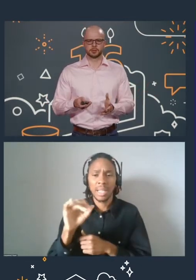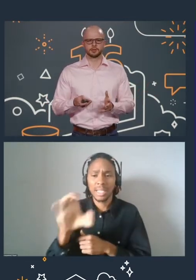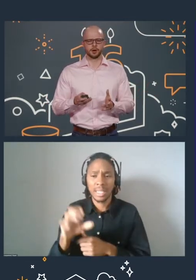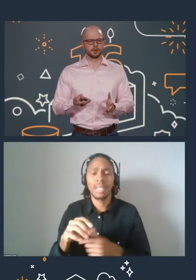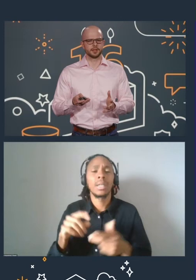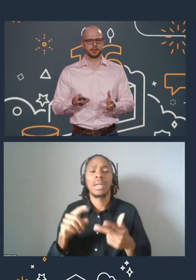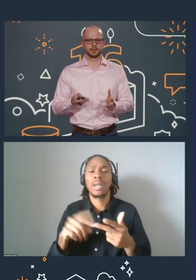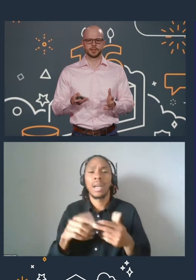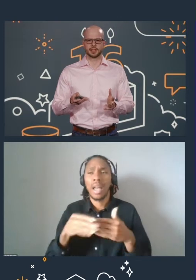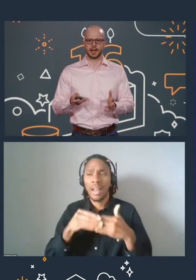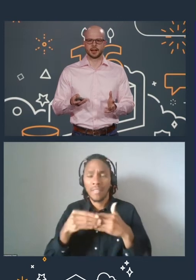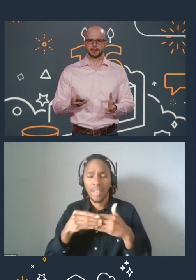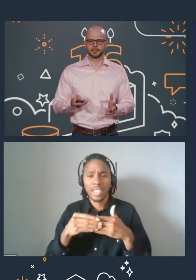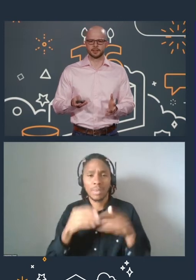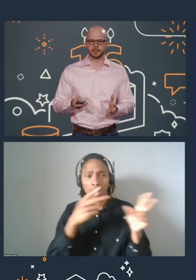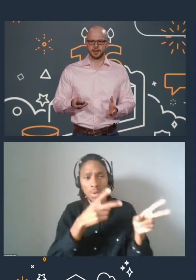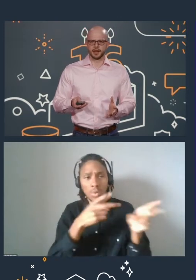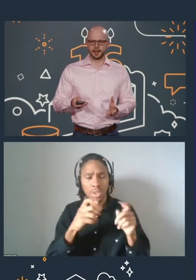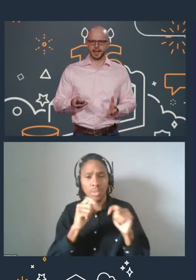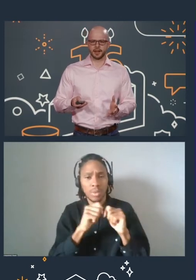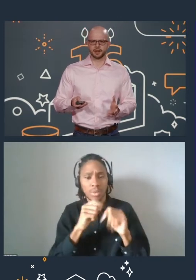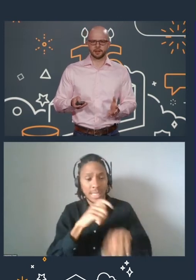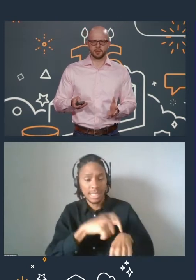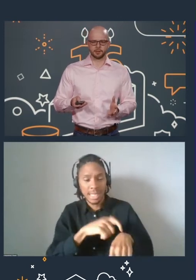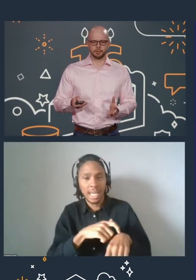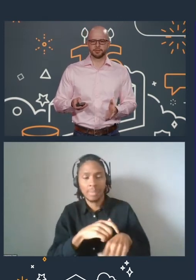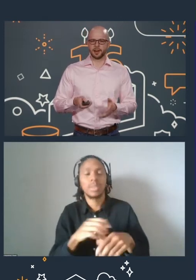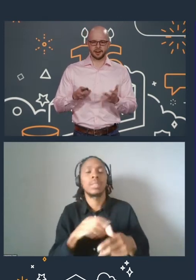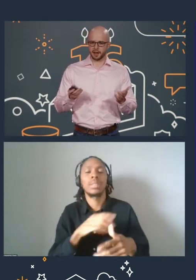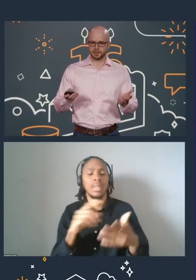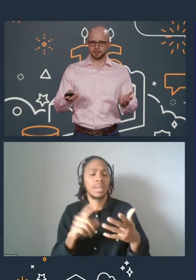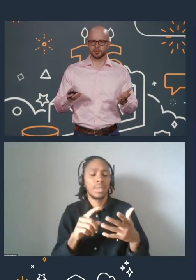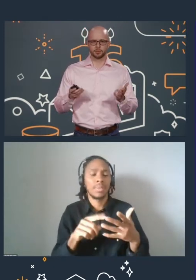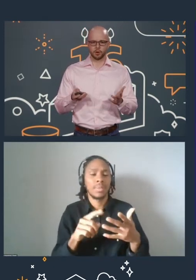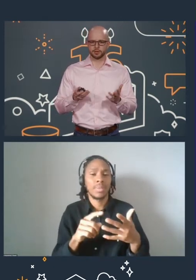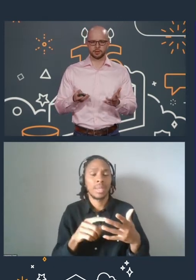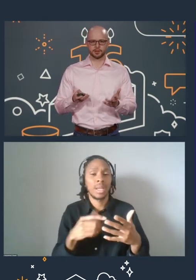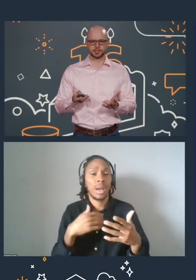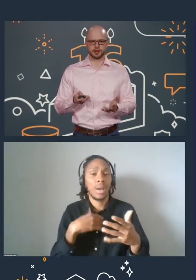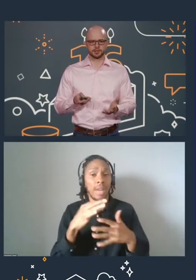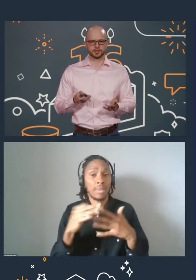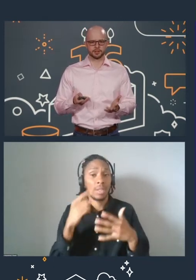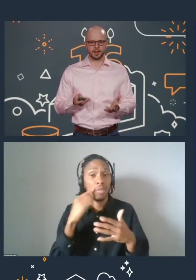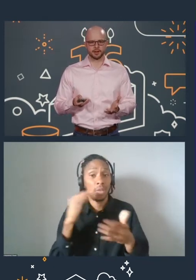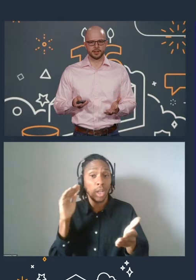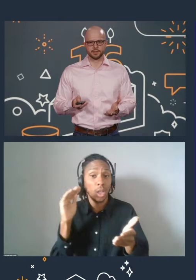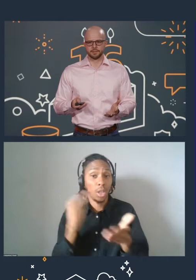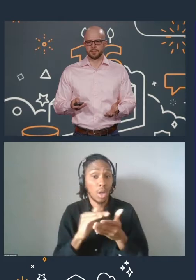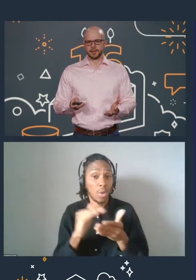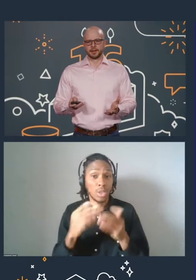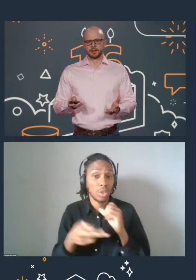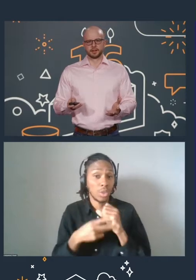when you don't need millisecond access. And we've got an option for the lowest storage cost in the cloud.